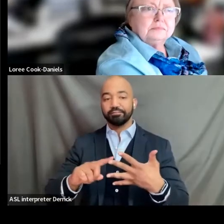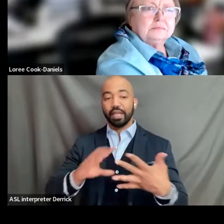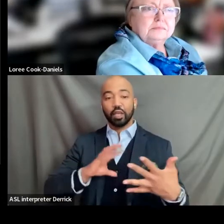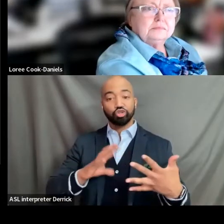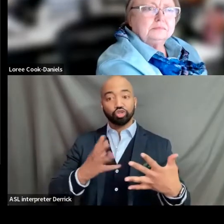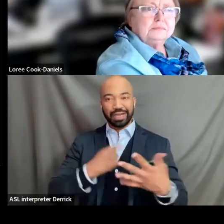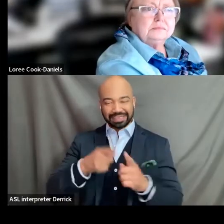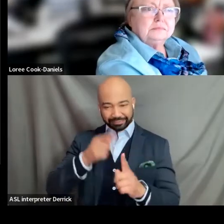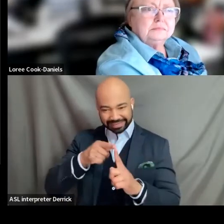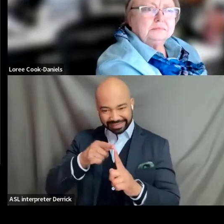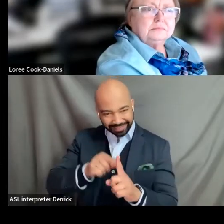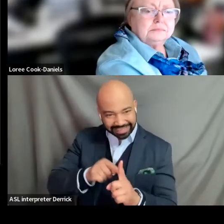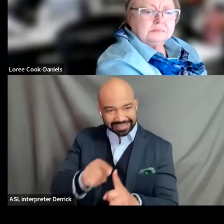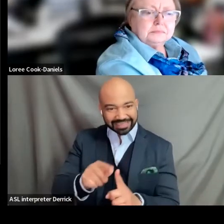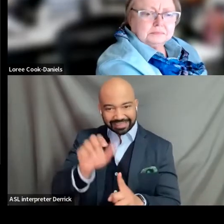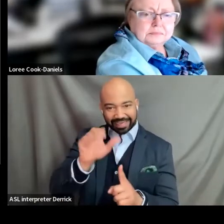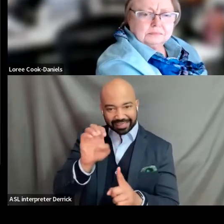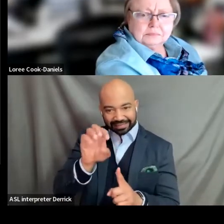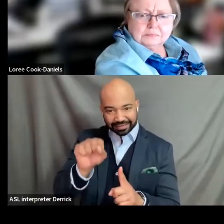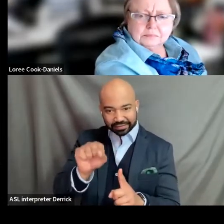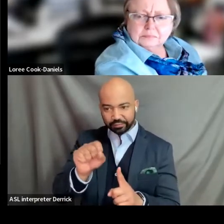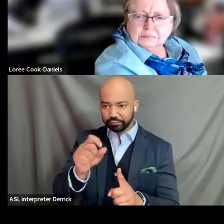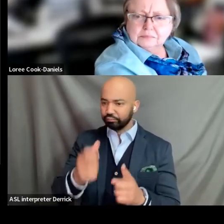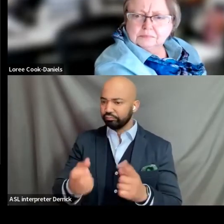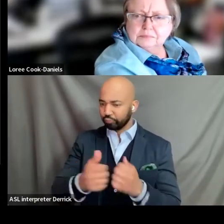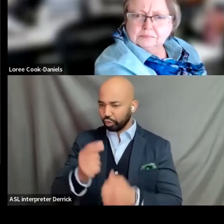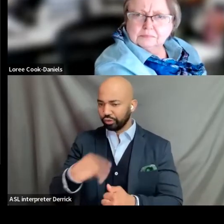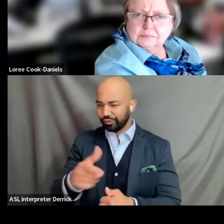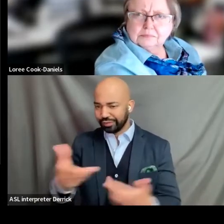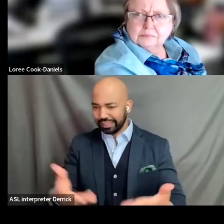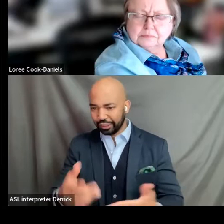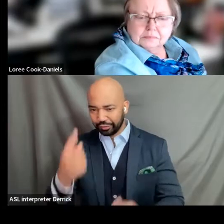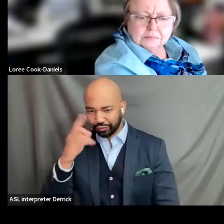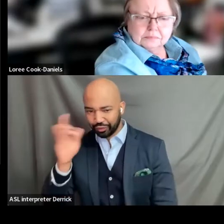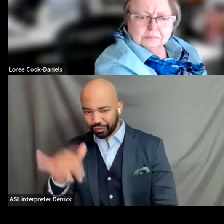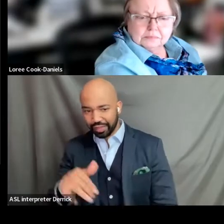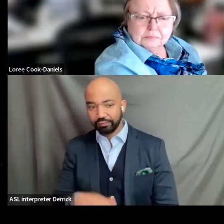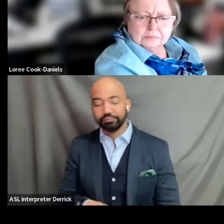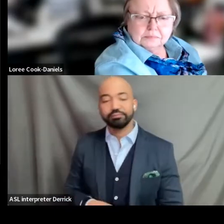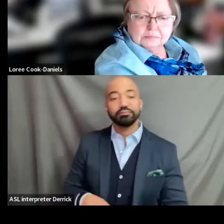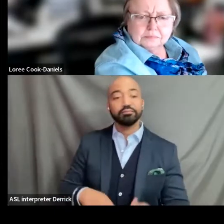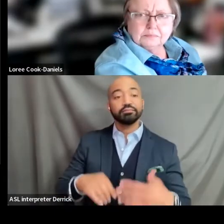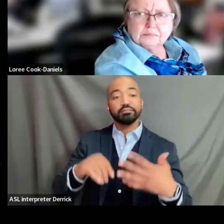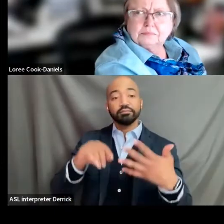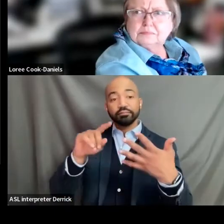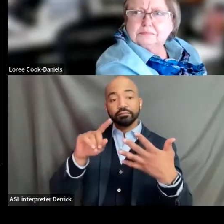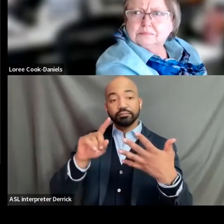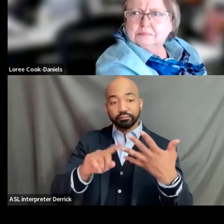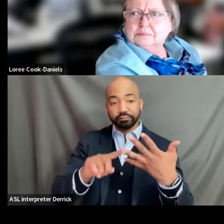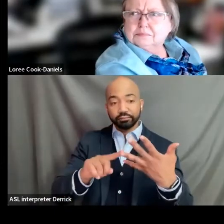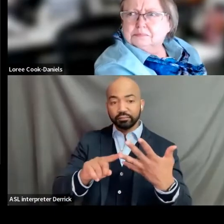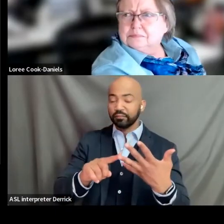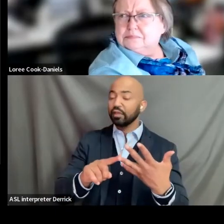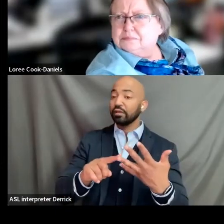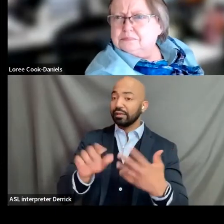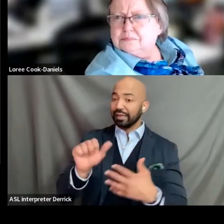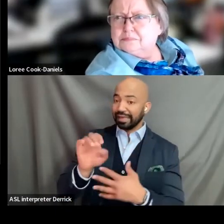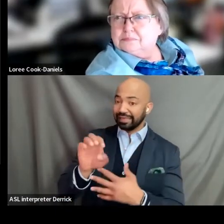to hear about the most. We'll talk about disrupting the ACEs. So how can we make changes in adverse childhood experiences